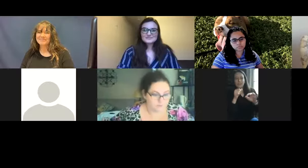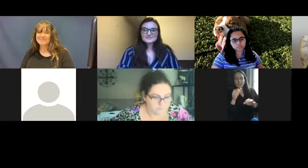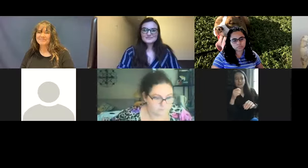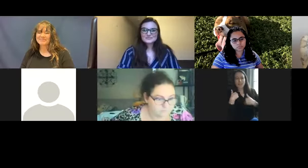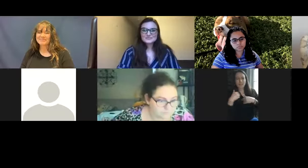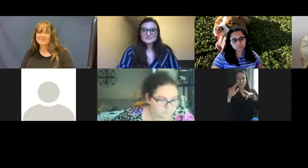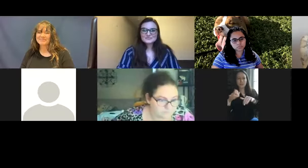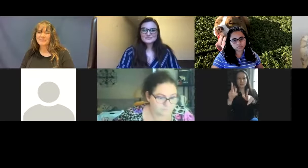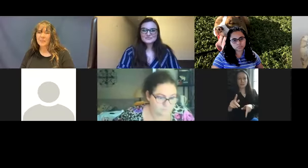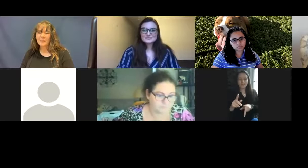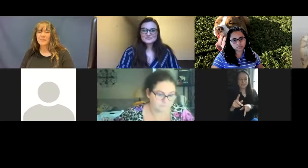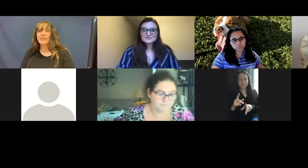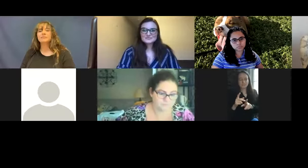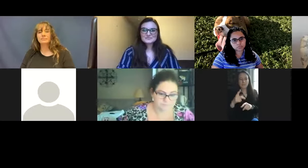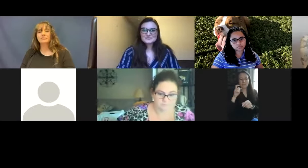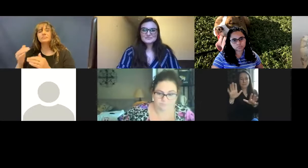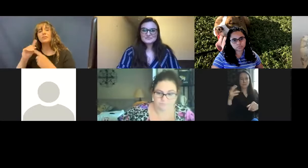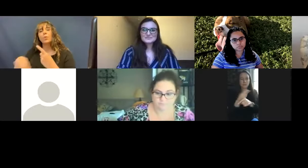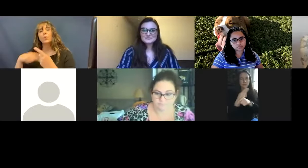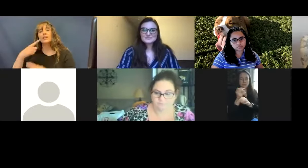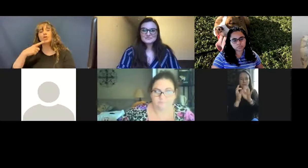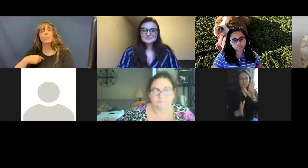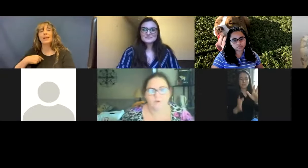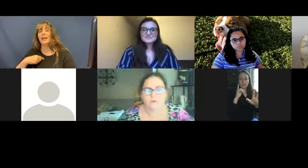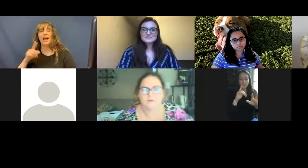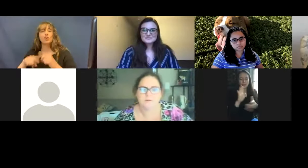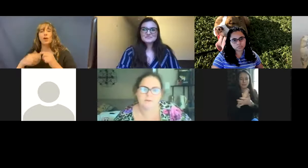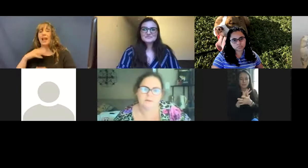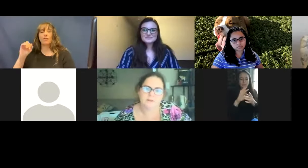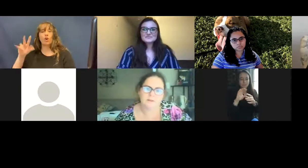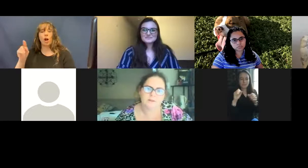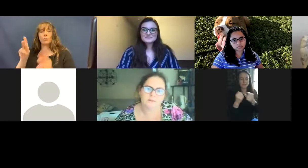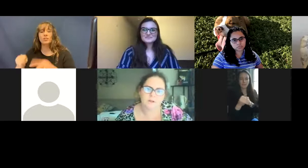I couldn't have a CART person because I was already using interpreters for my school system,